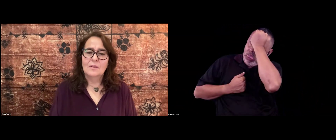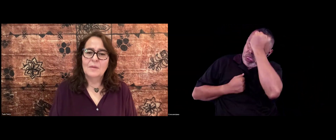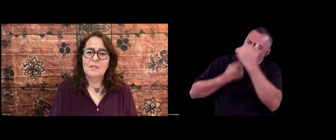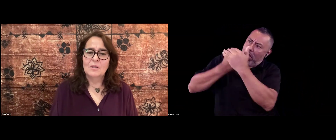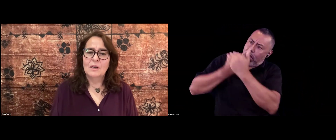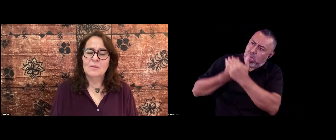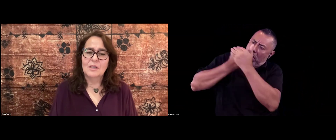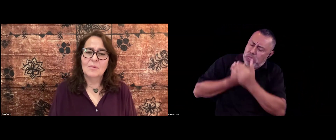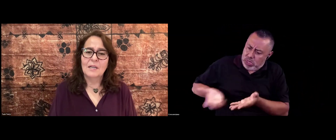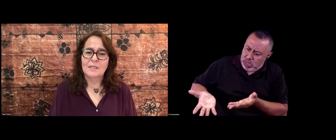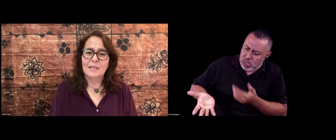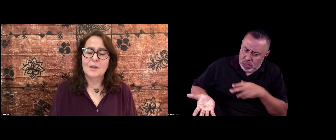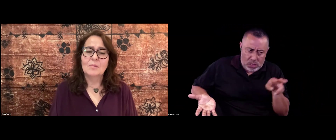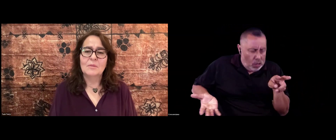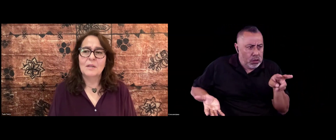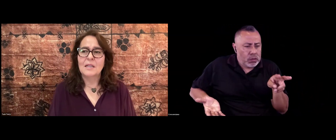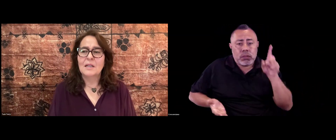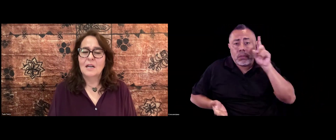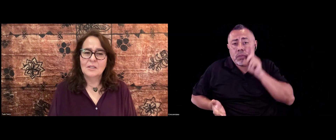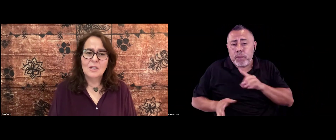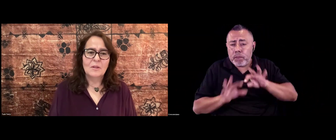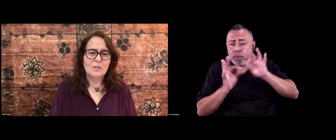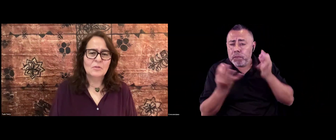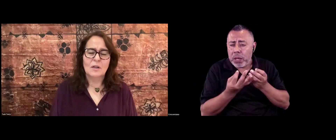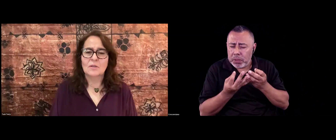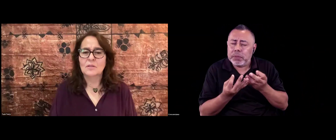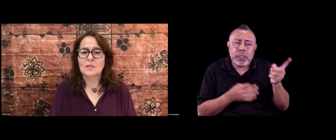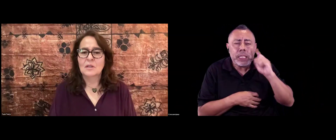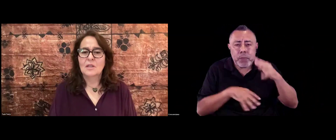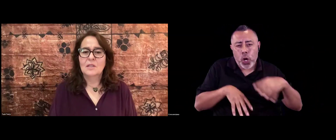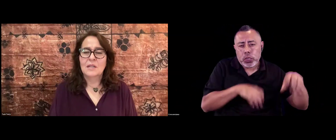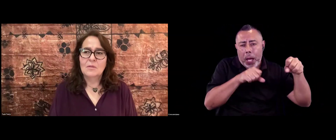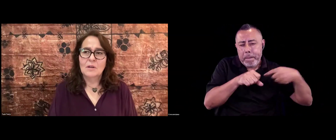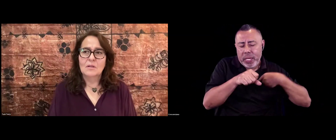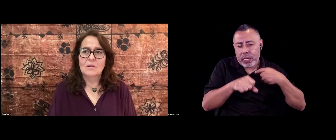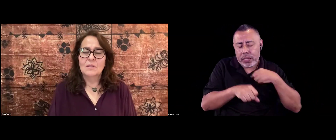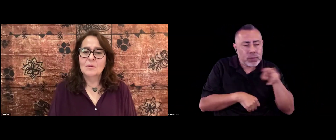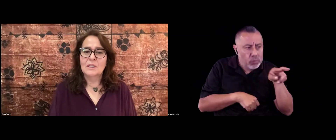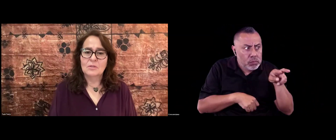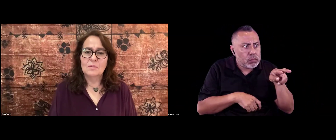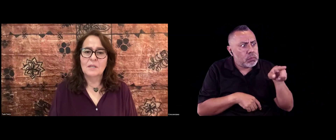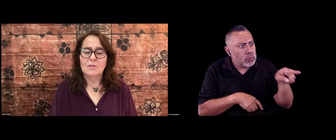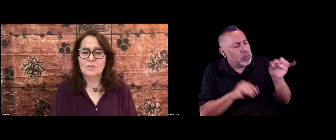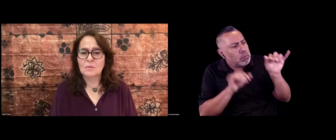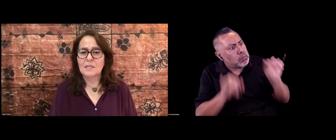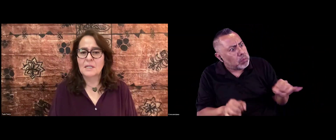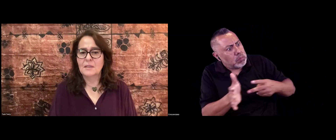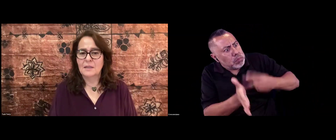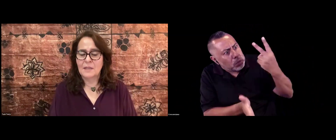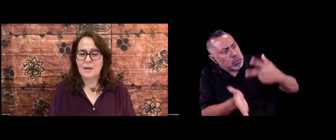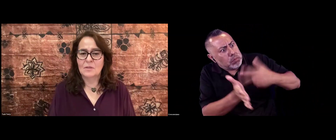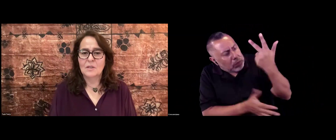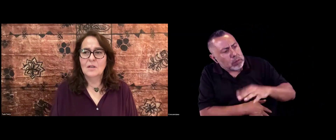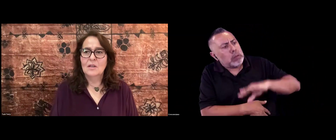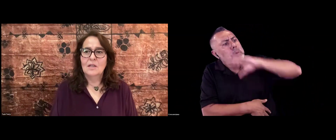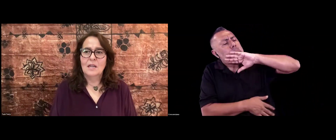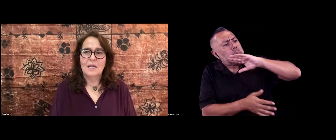Family who I will say my they adopted me I saw their struggles. They were doubly tripling, quadrupoli left out.